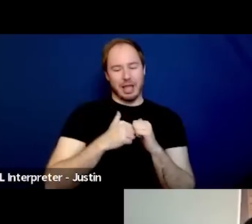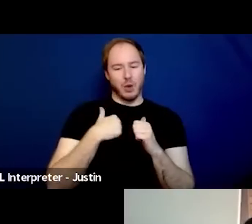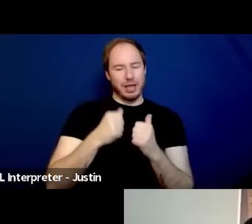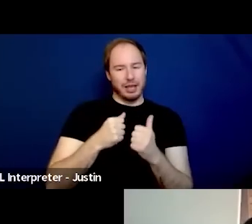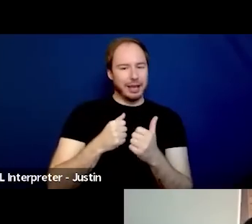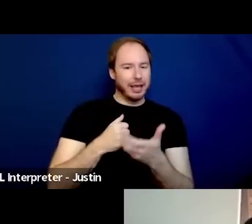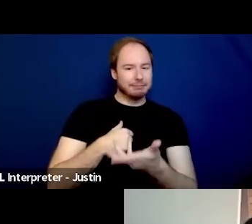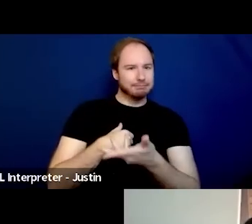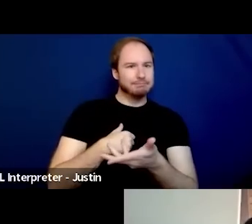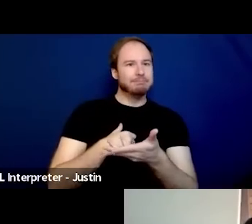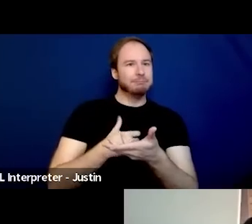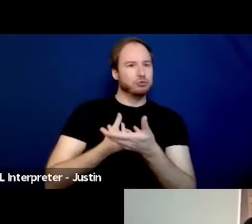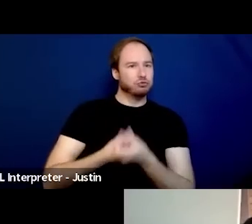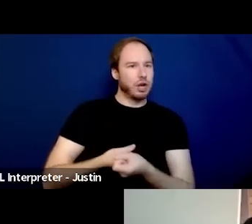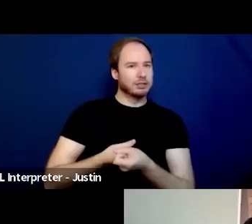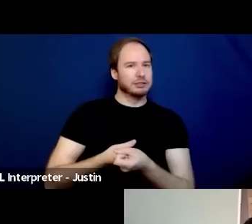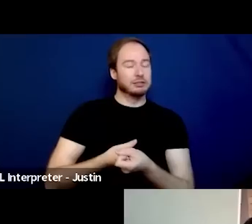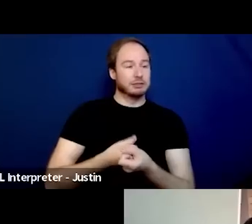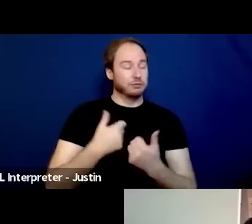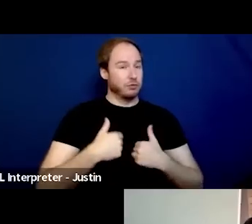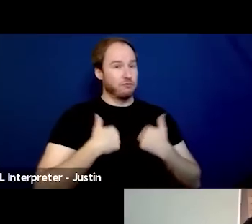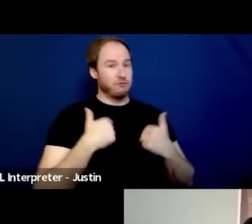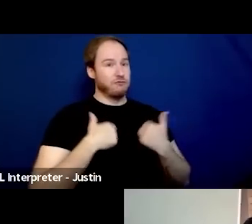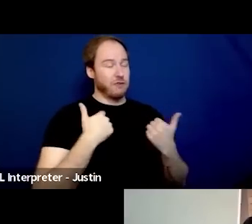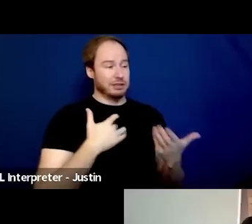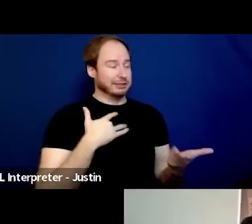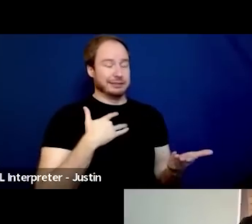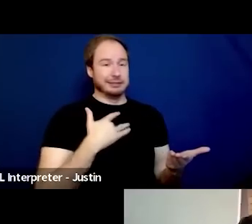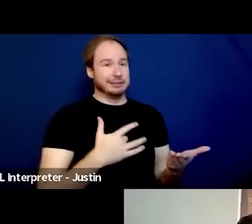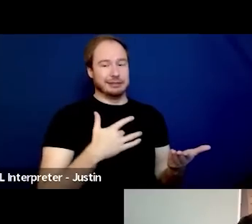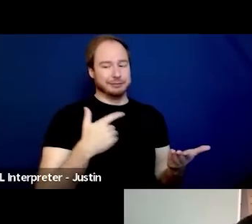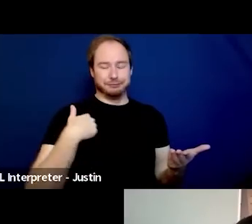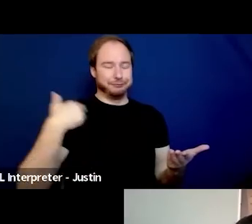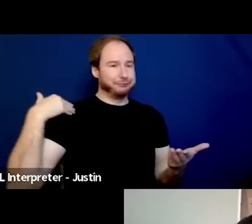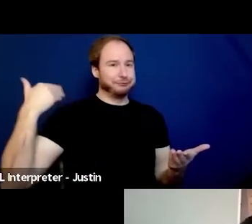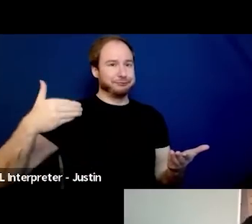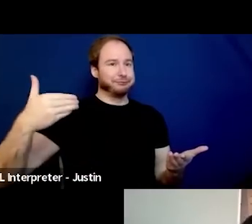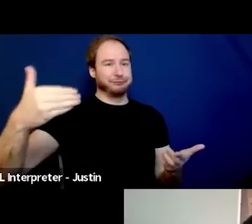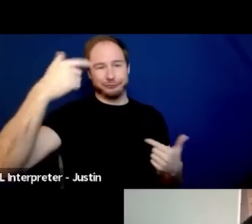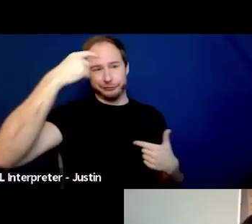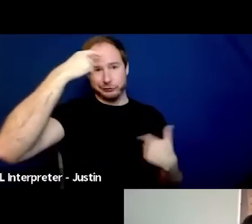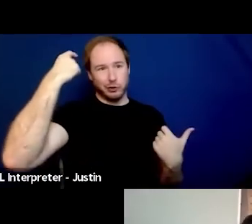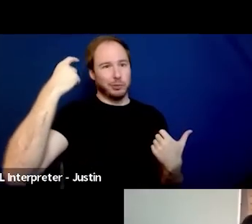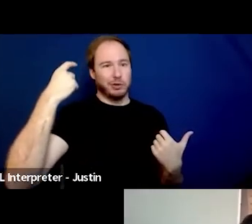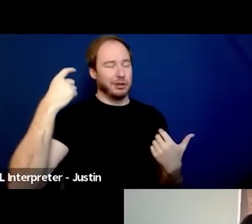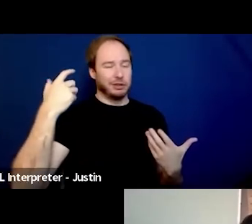So a lot of the residents, as we've heard, have had histories with traumatic experiences.